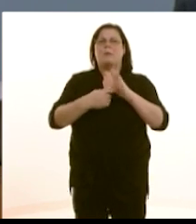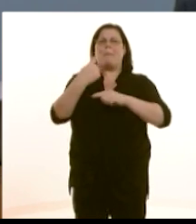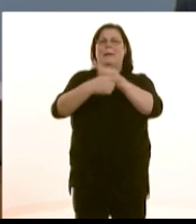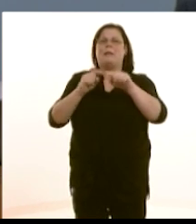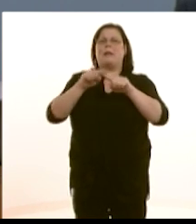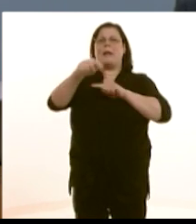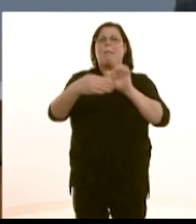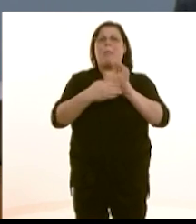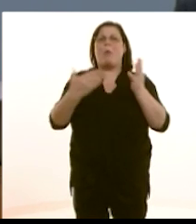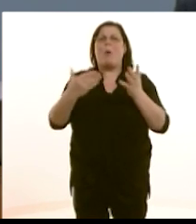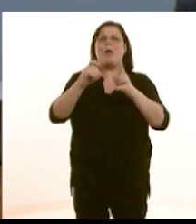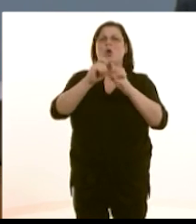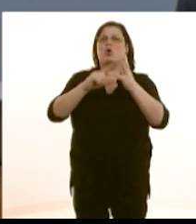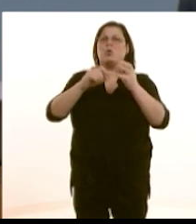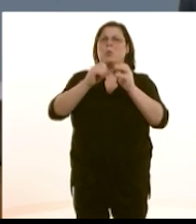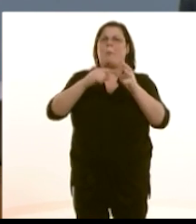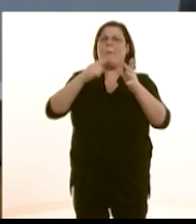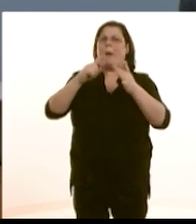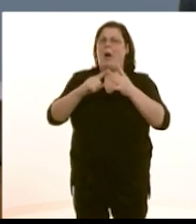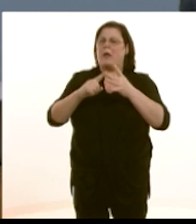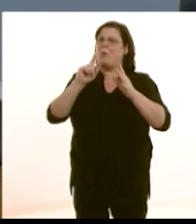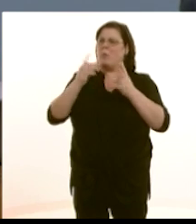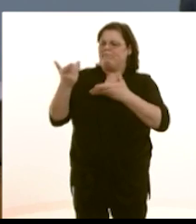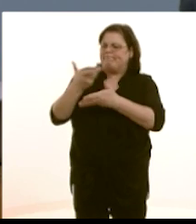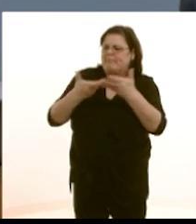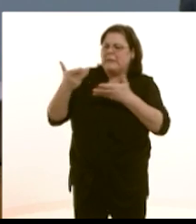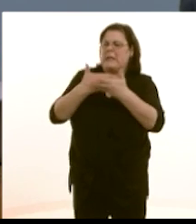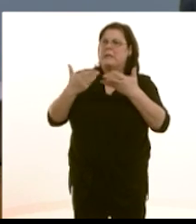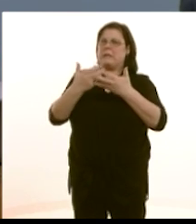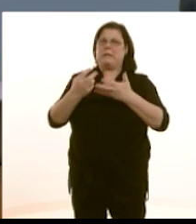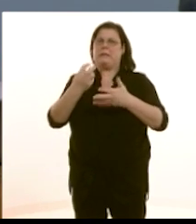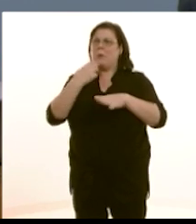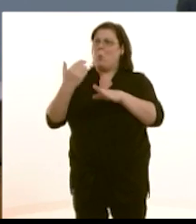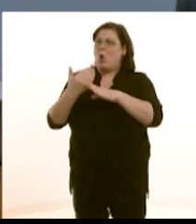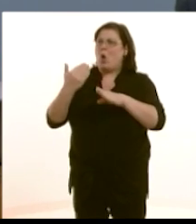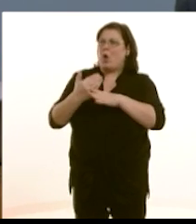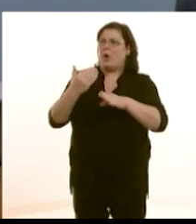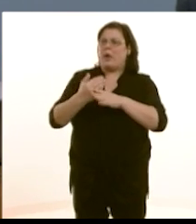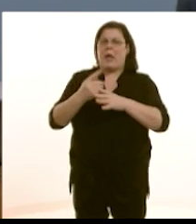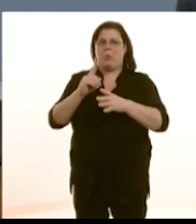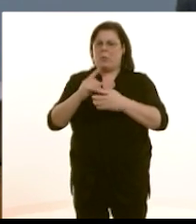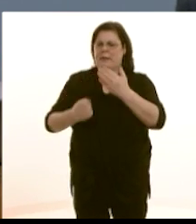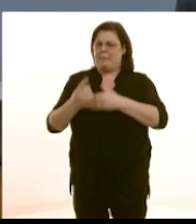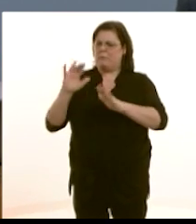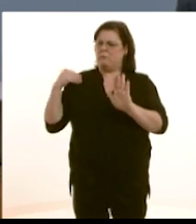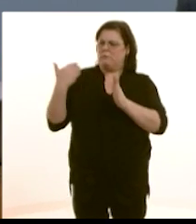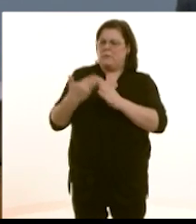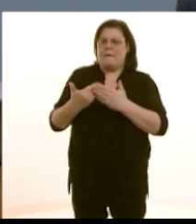month, where the Tata board will discuss whether actions taken to date do warrant further investment